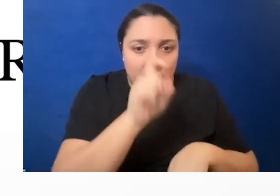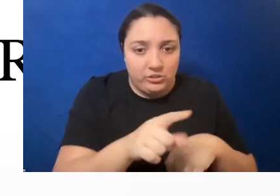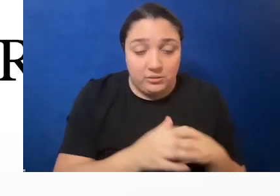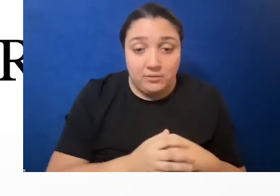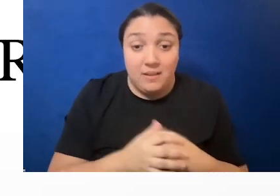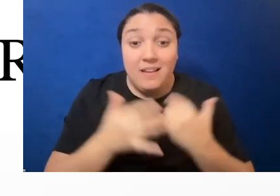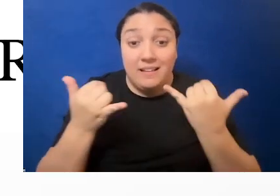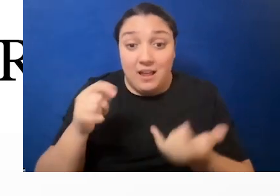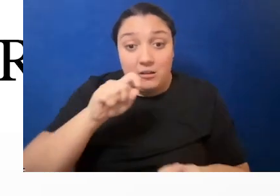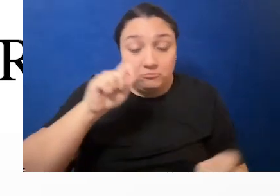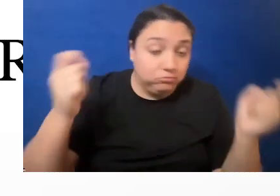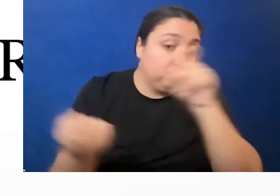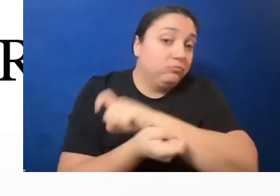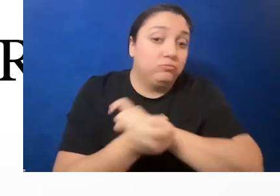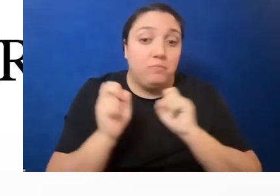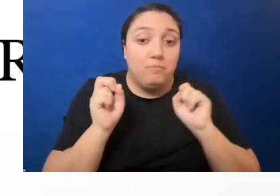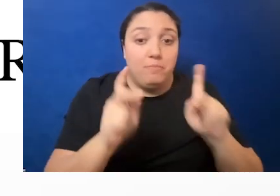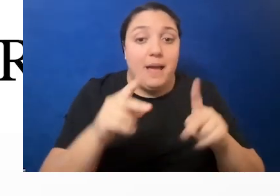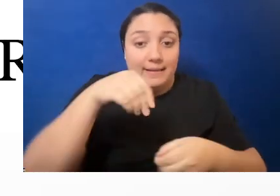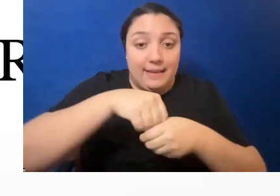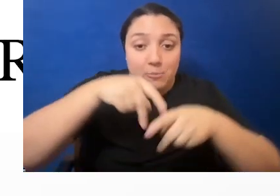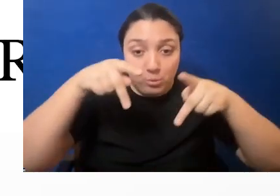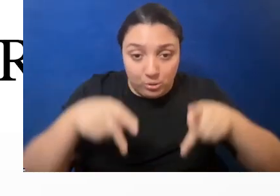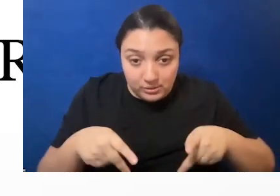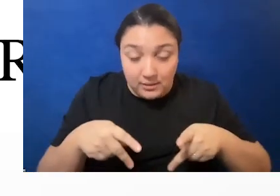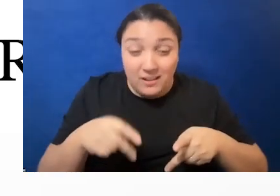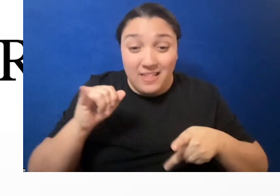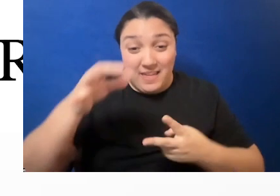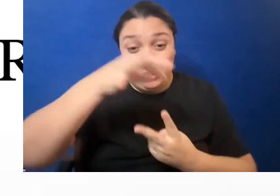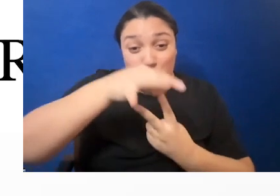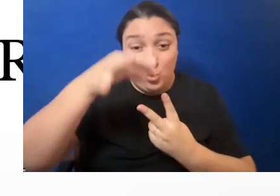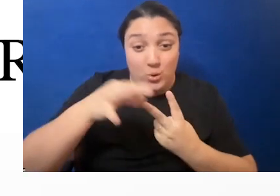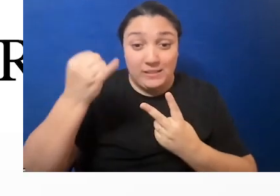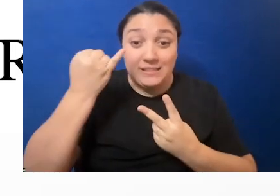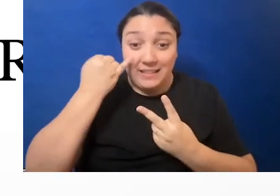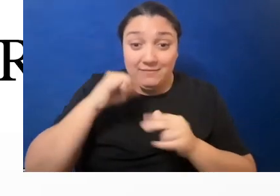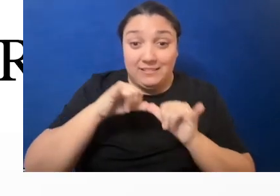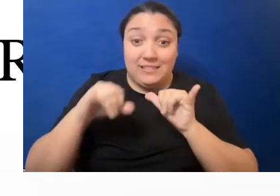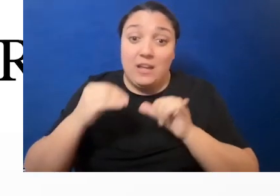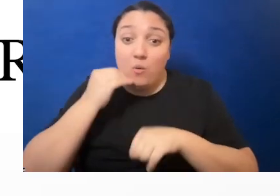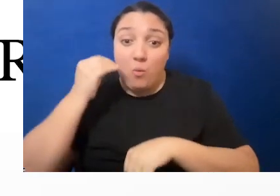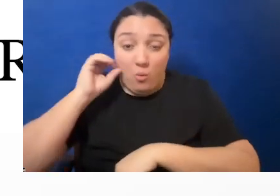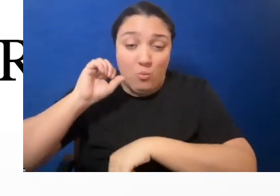WHEN EVERYONE SHIFTED BACK TO IN-PERSON LEARNING THAT CHOICE TO LEARN REMOTELY OR IN-PERSON